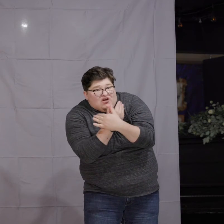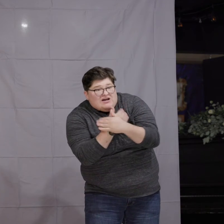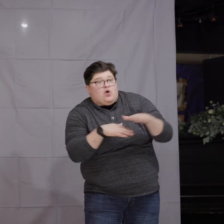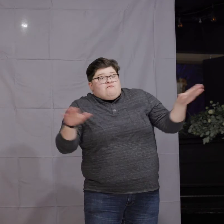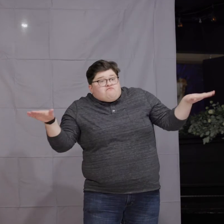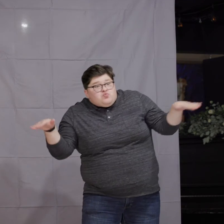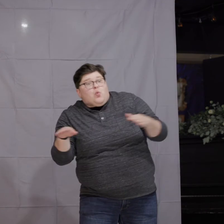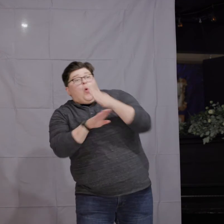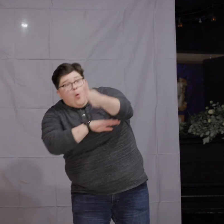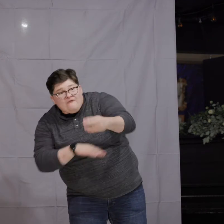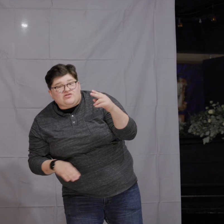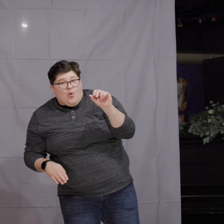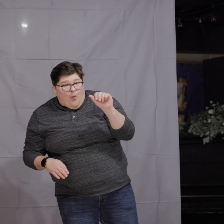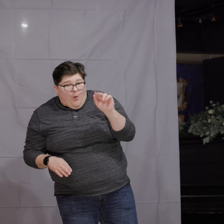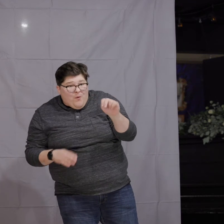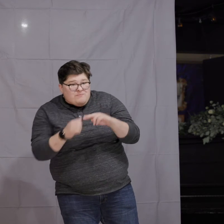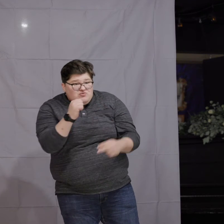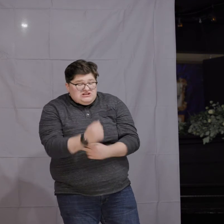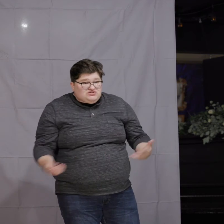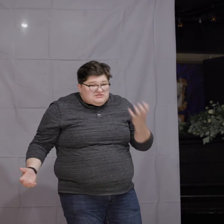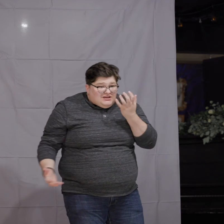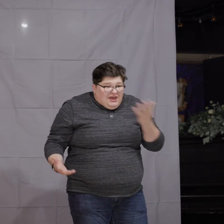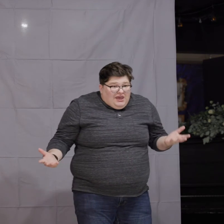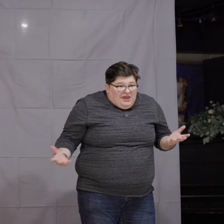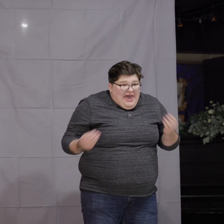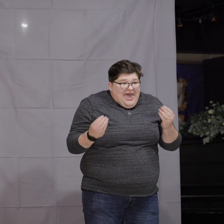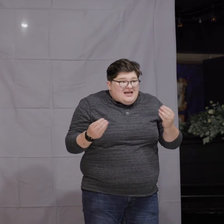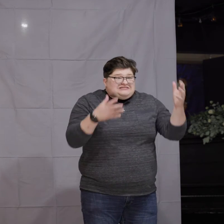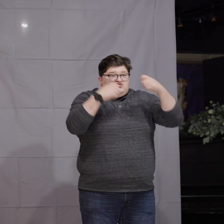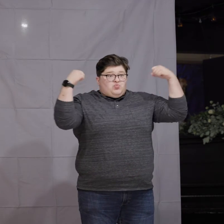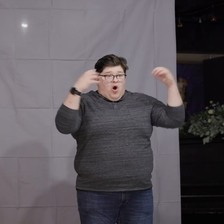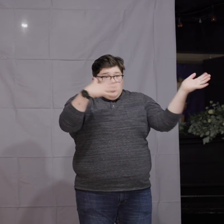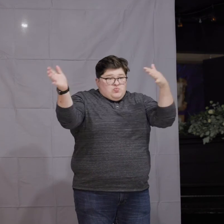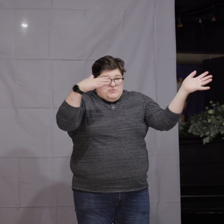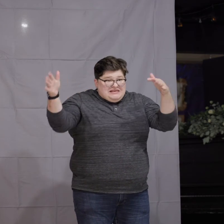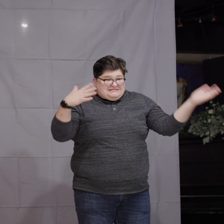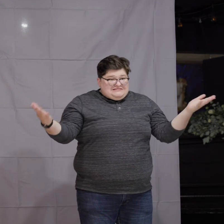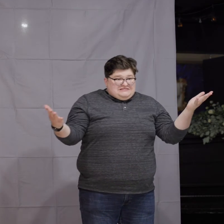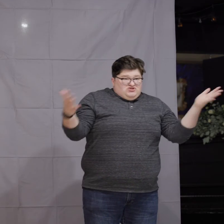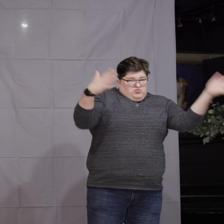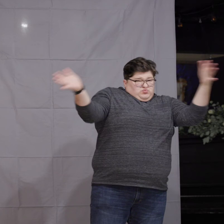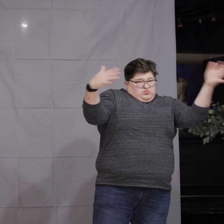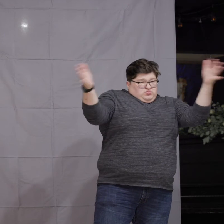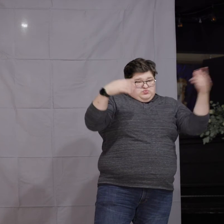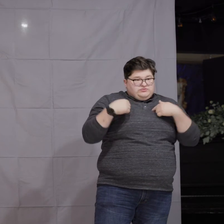I mean, if there had been one butterfly, that would've been unusual because of the strong winds up there, but five?